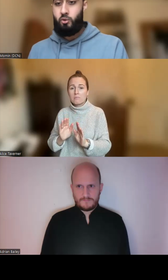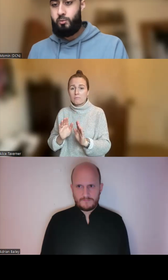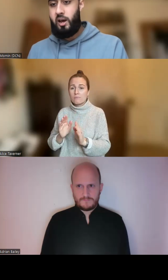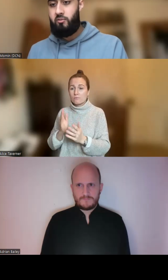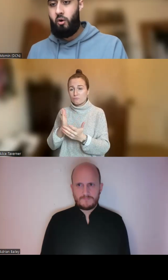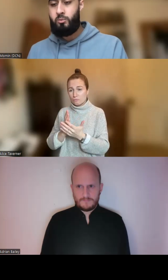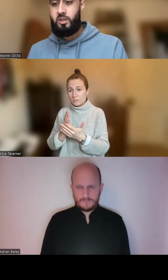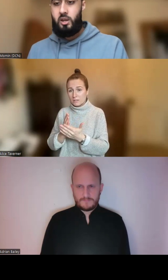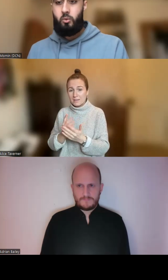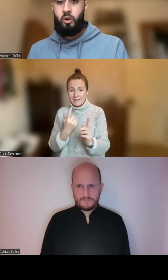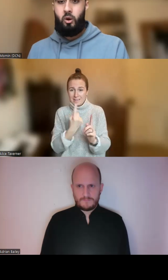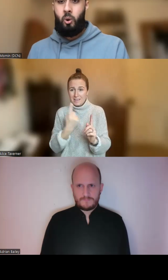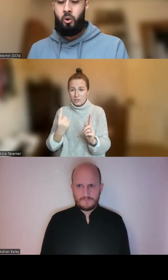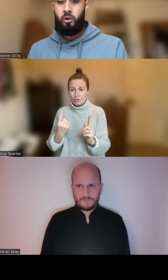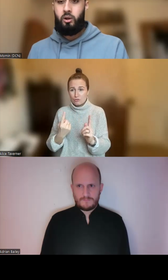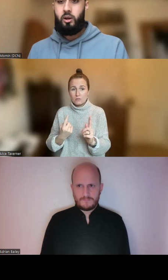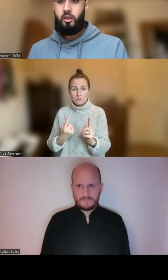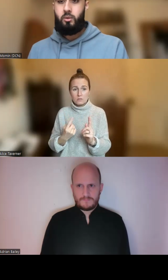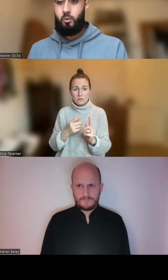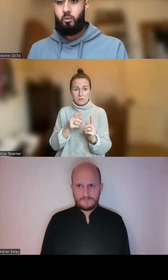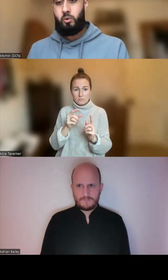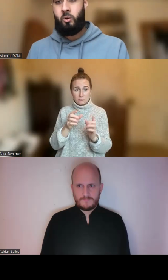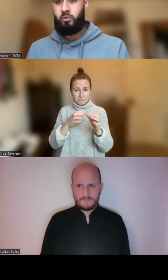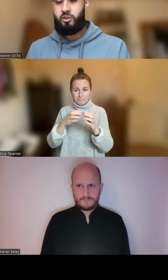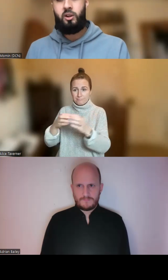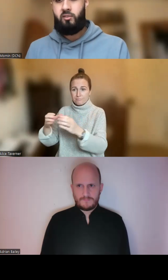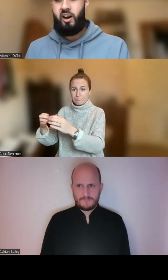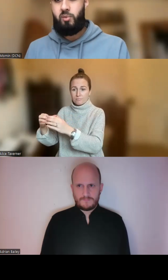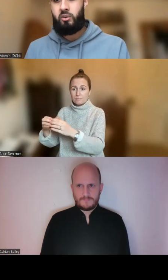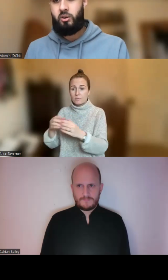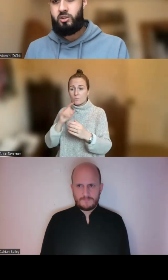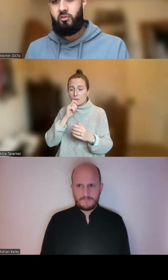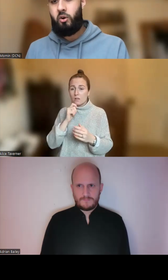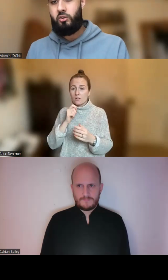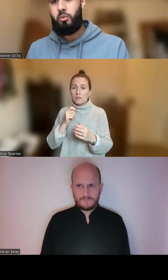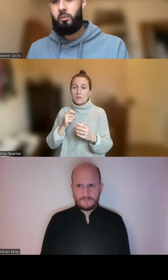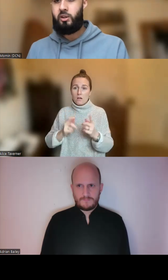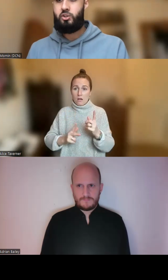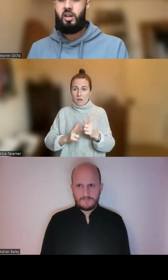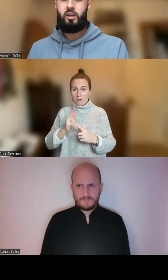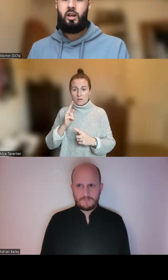of those platforms will all will all result in a £5 customer for you, but it might just take--